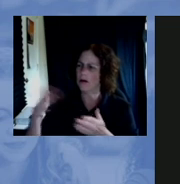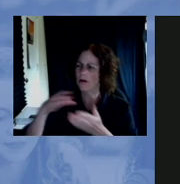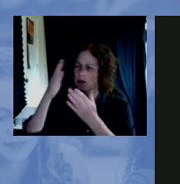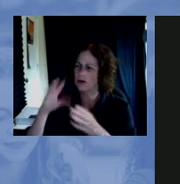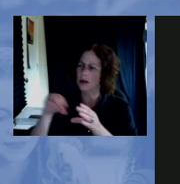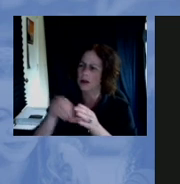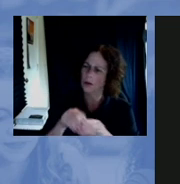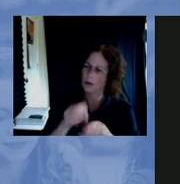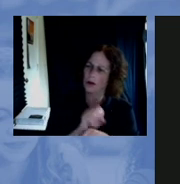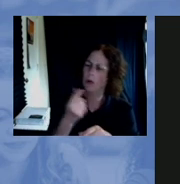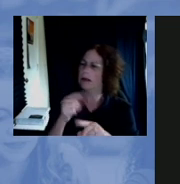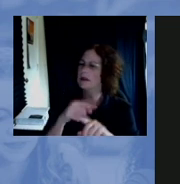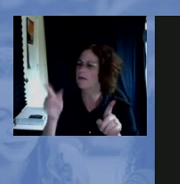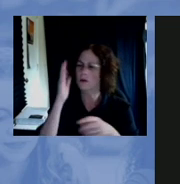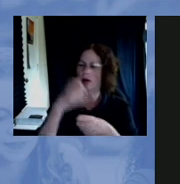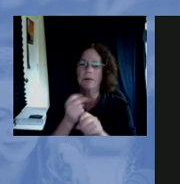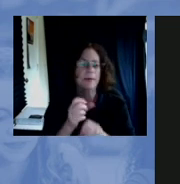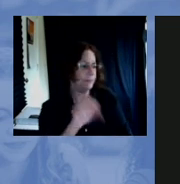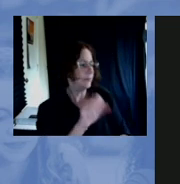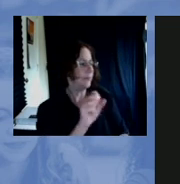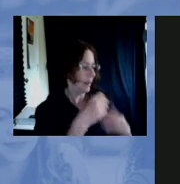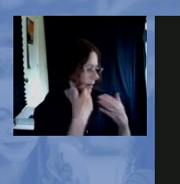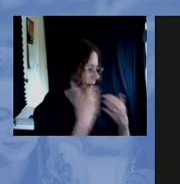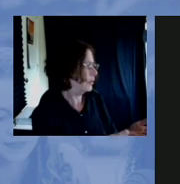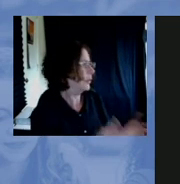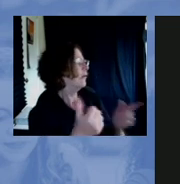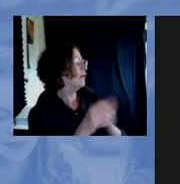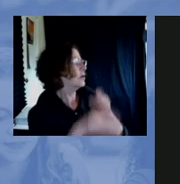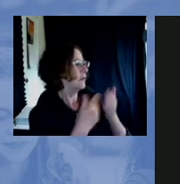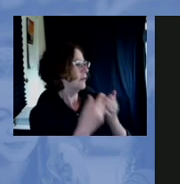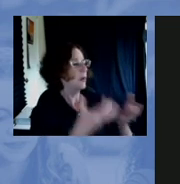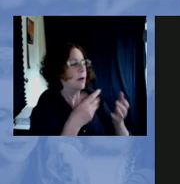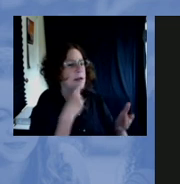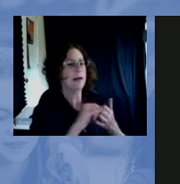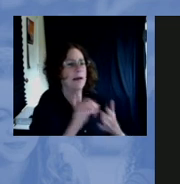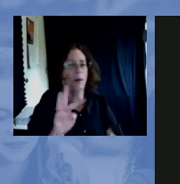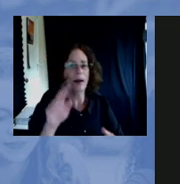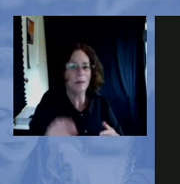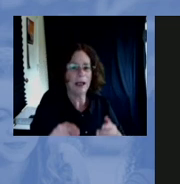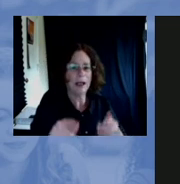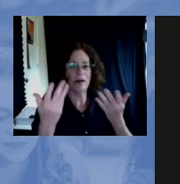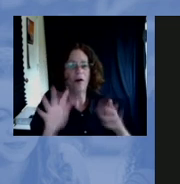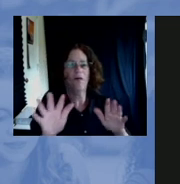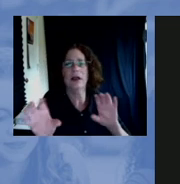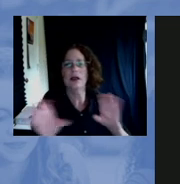YES. THANK YOU. FIRST OF ALL, I WANT TO SAY THAT WHITE PLAINS ALREADY DOES A GREAT JOB IN ENSURING THAT